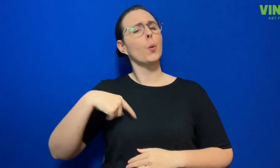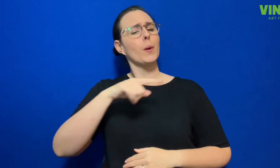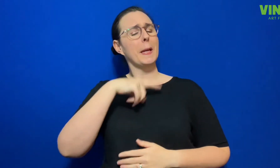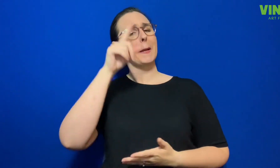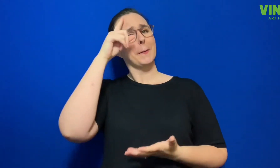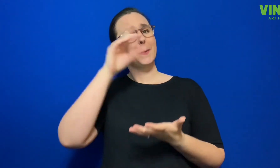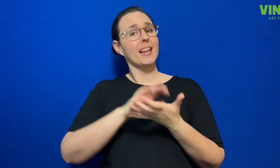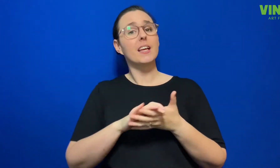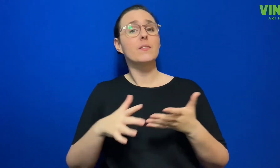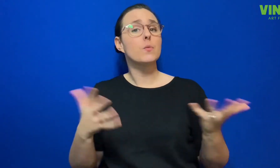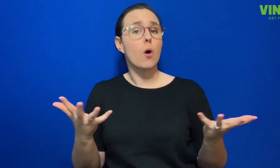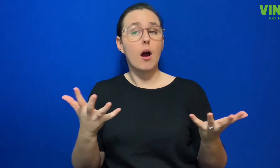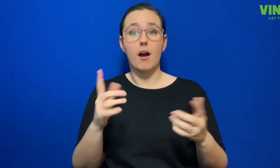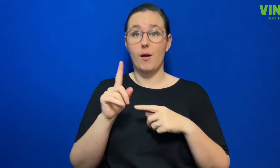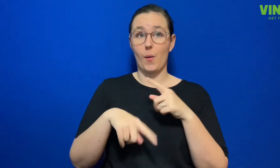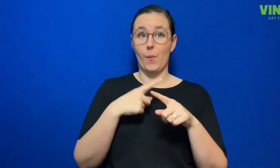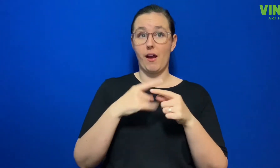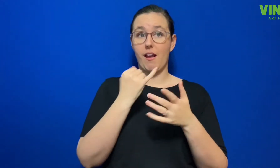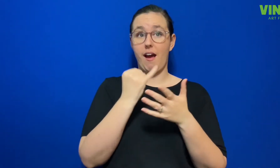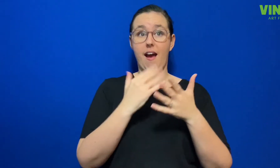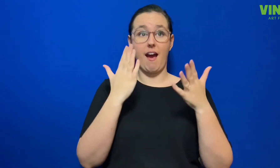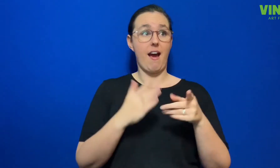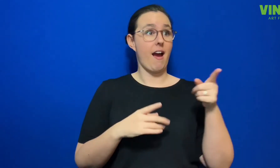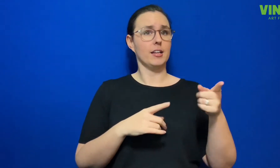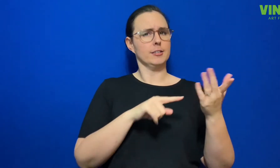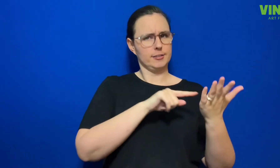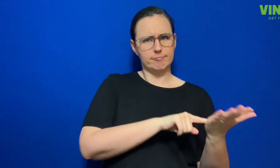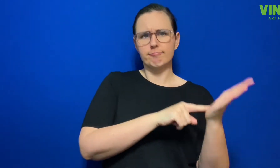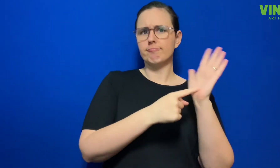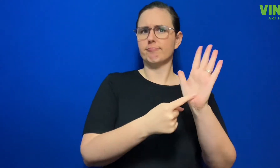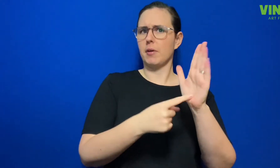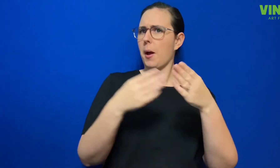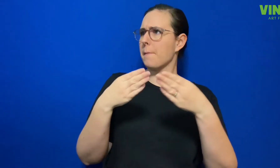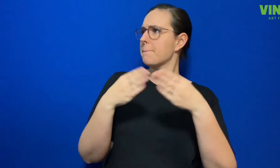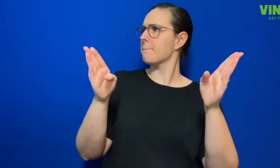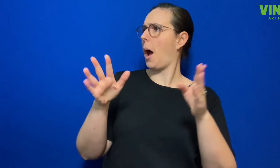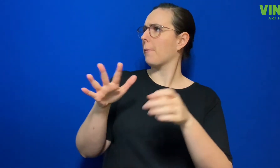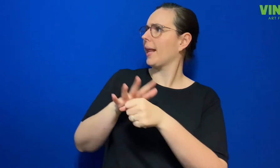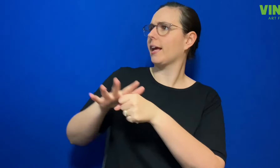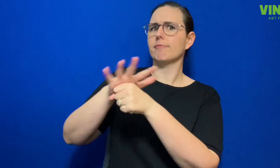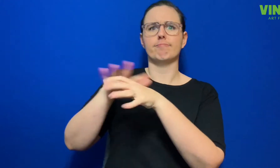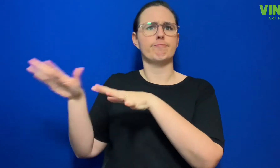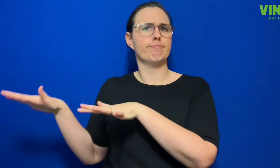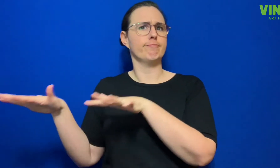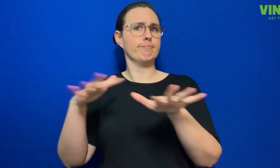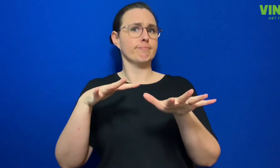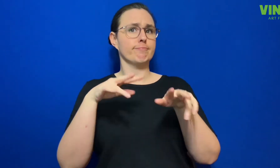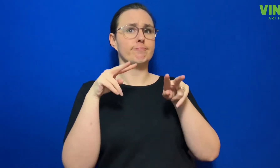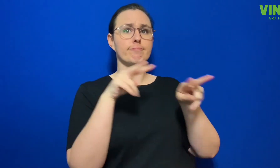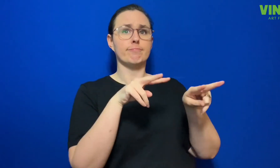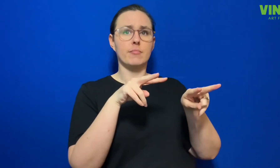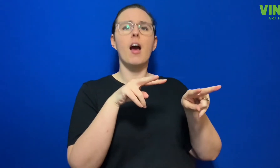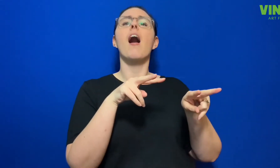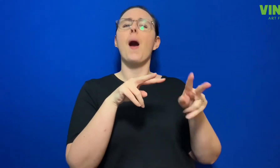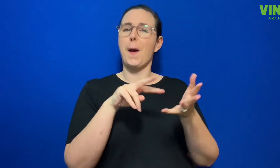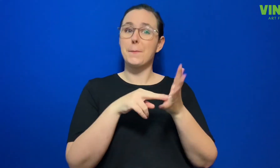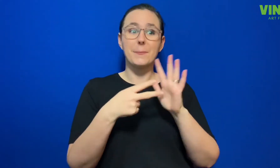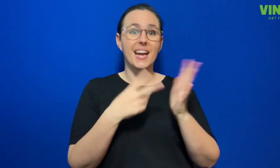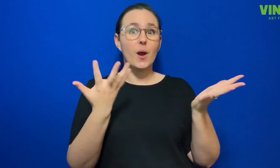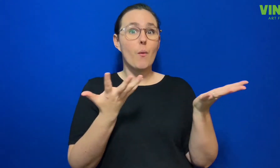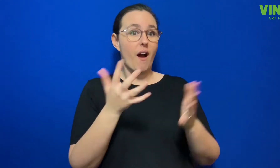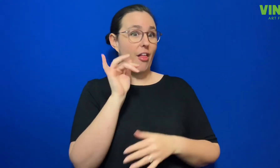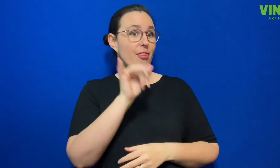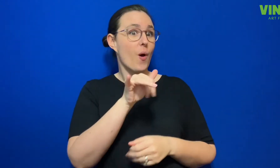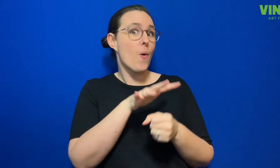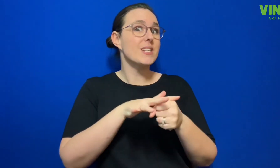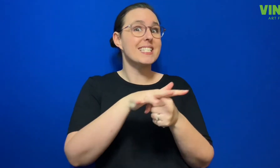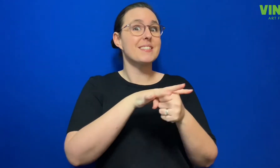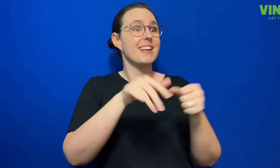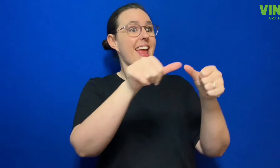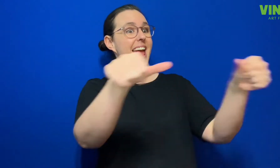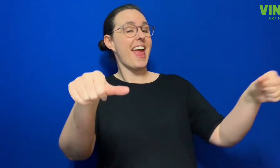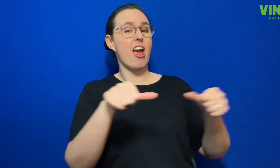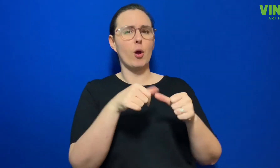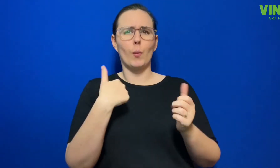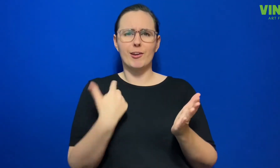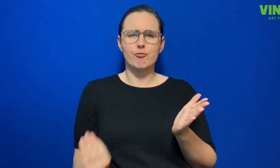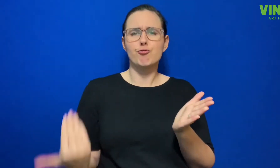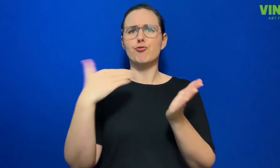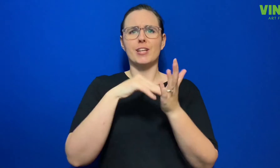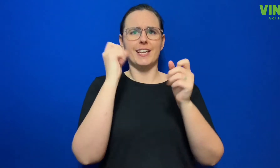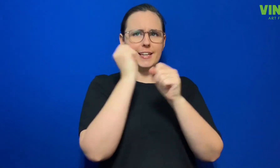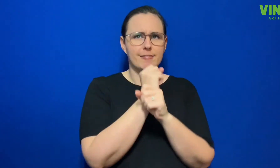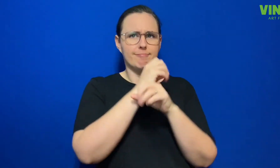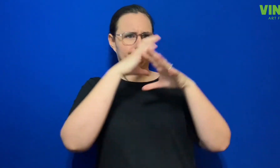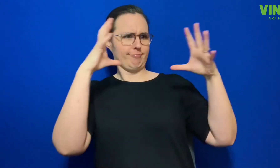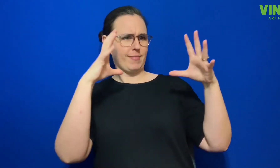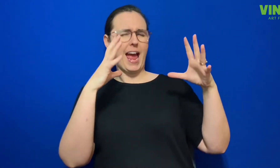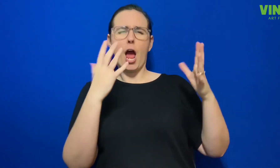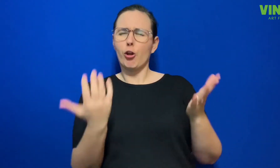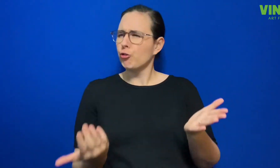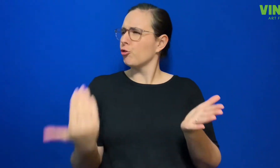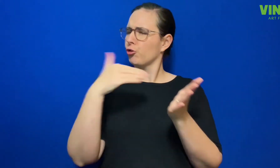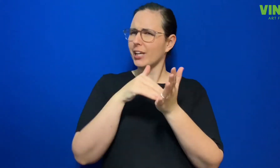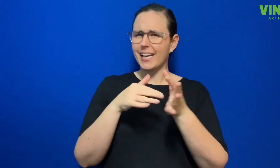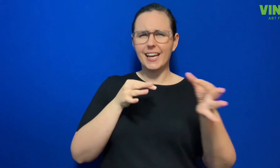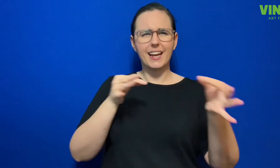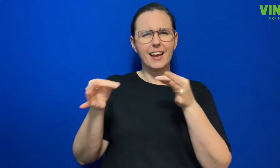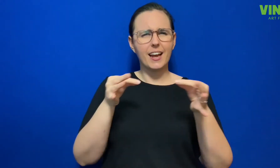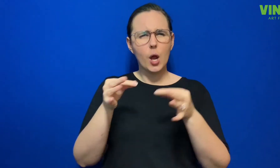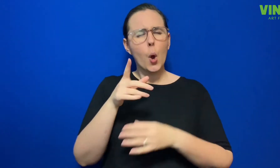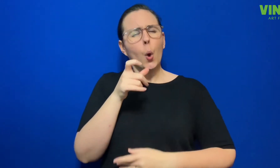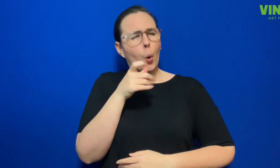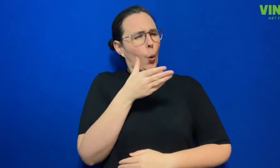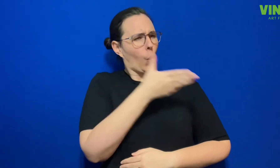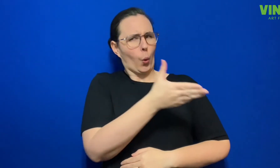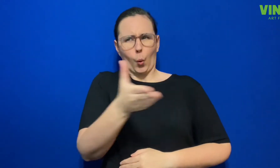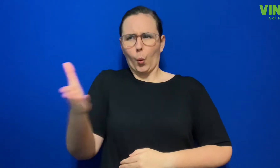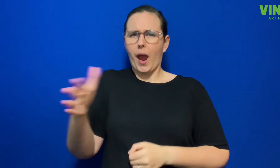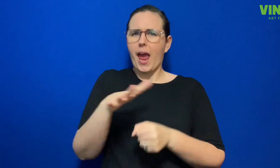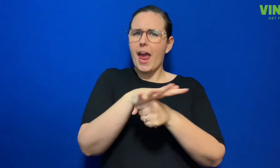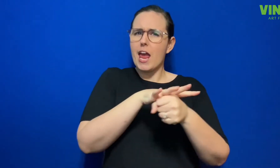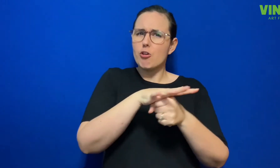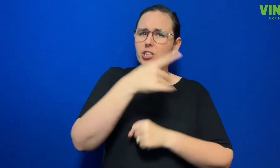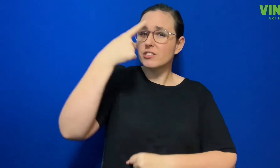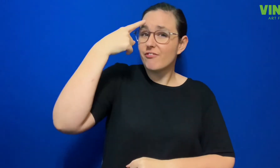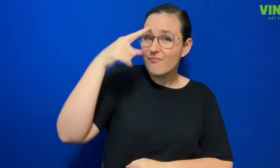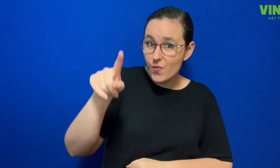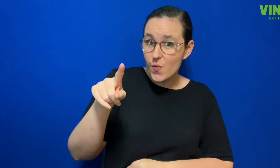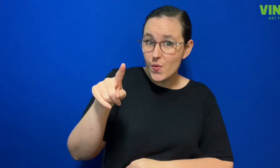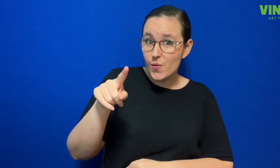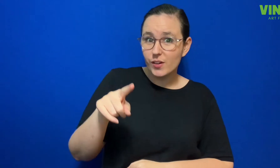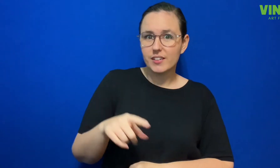We believe that when artists are present in public space we are actively reimagining these spaces and redefining who they are for.